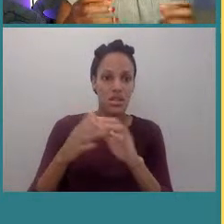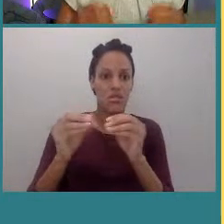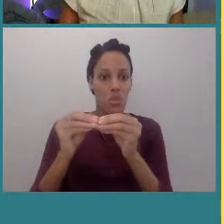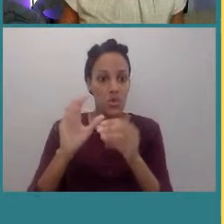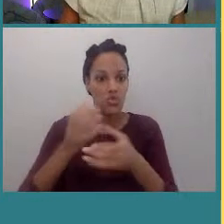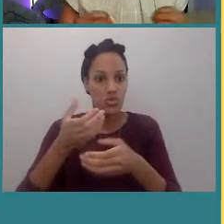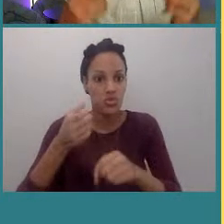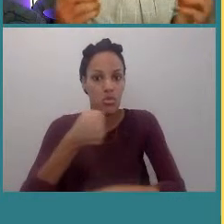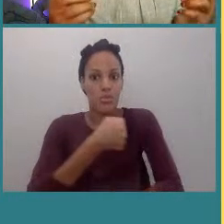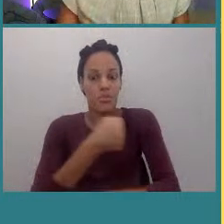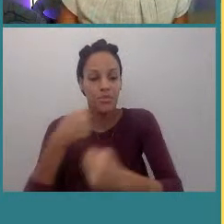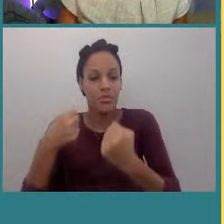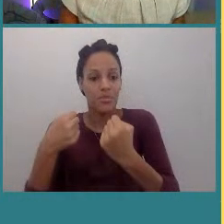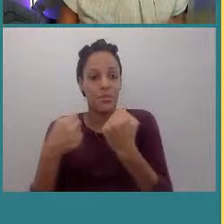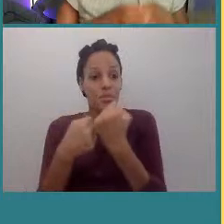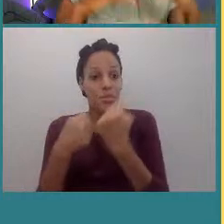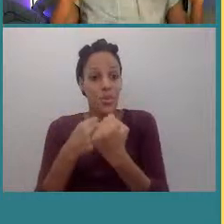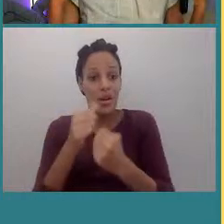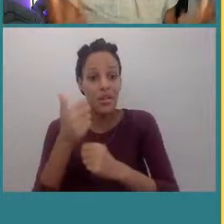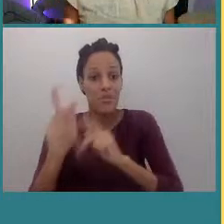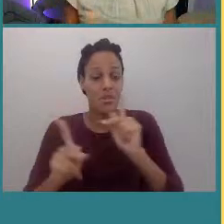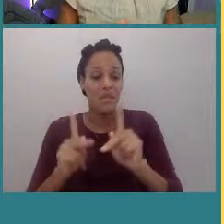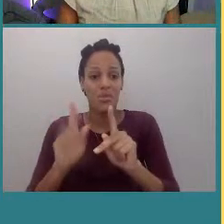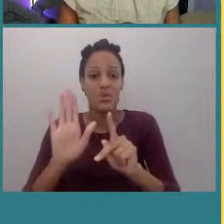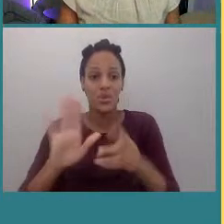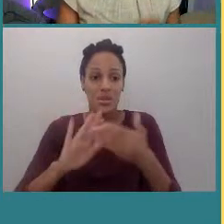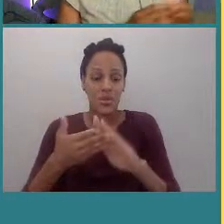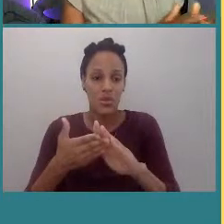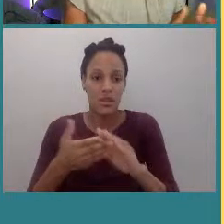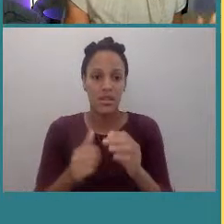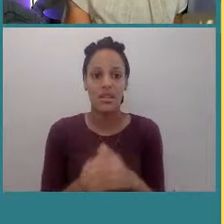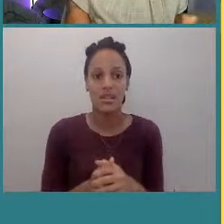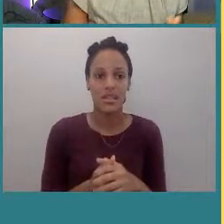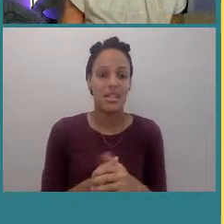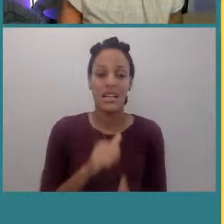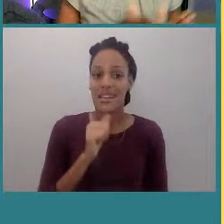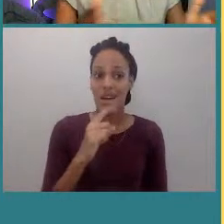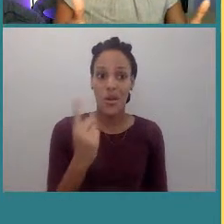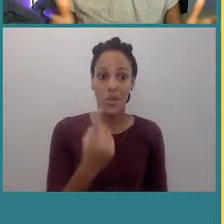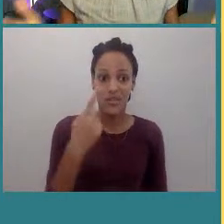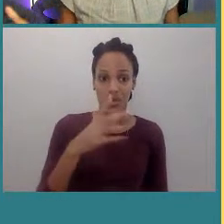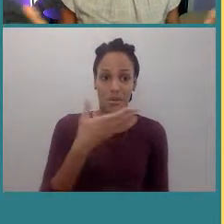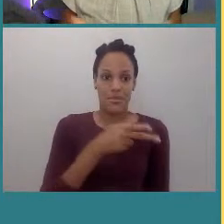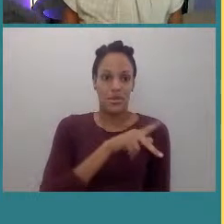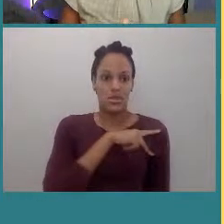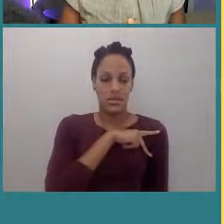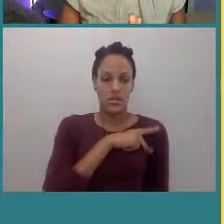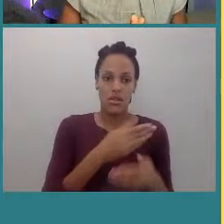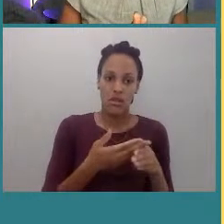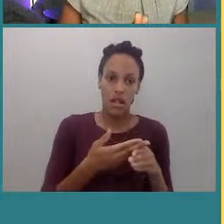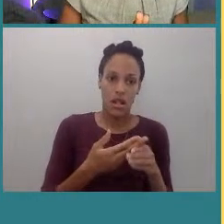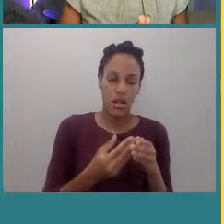that look like you will support you. Getting out of the mindset that just personal gain but how can I give back to people that look like me?